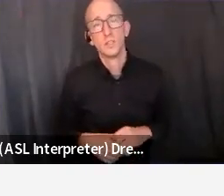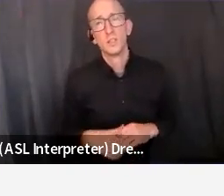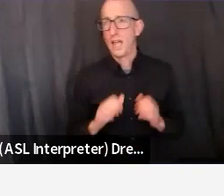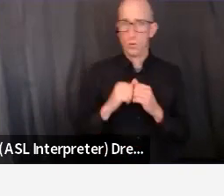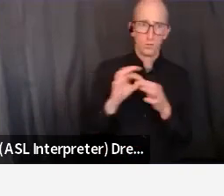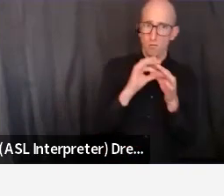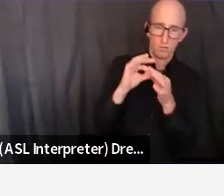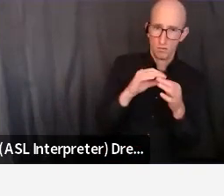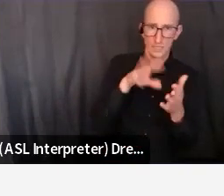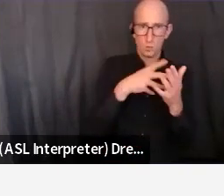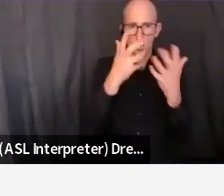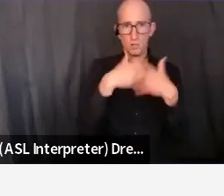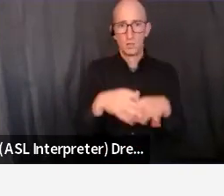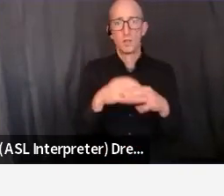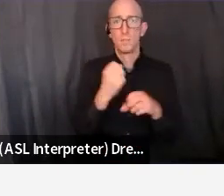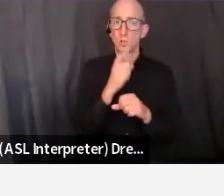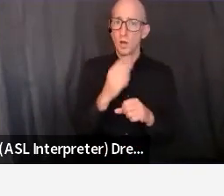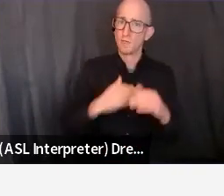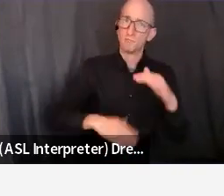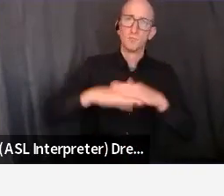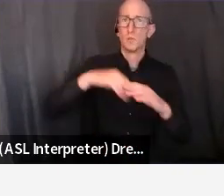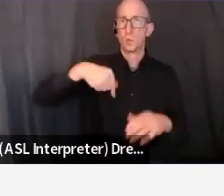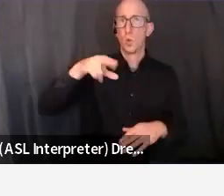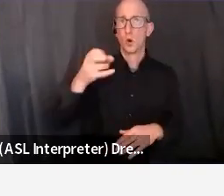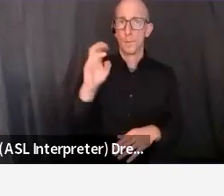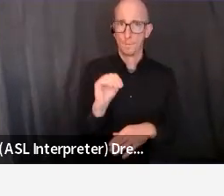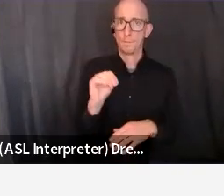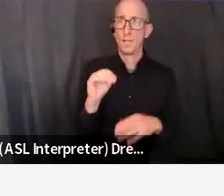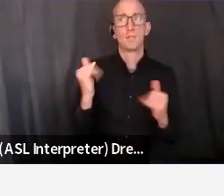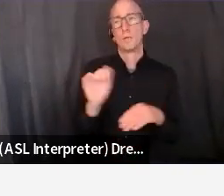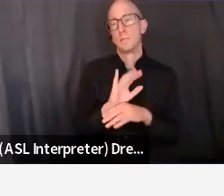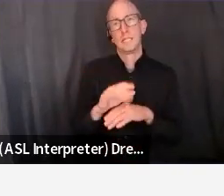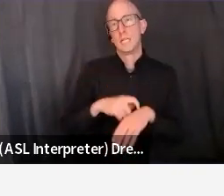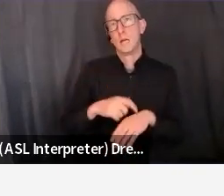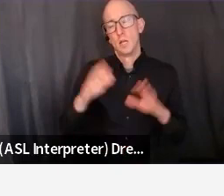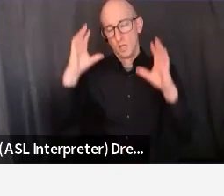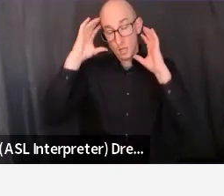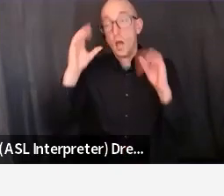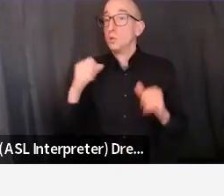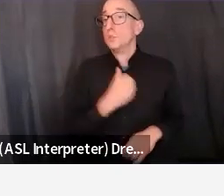Again, we know that there are important air quality and EJ concerns at ports across the country, and we